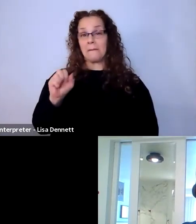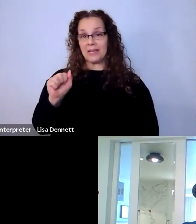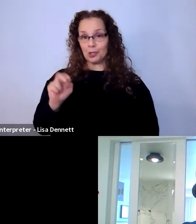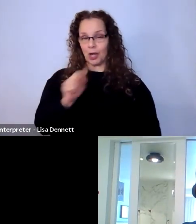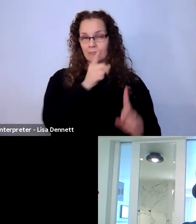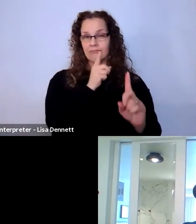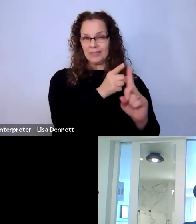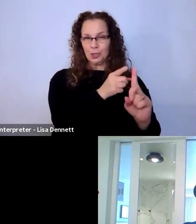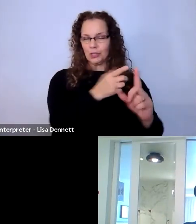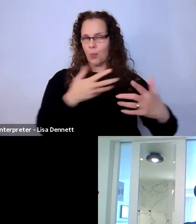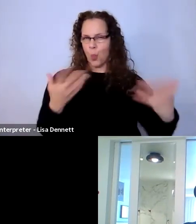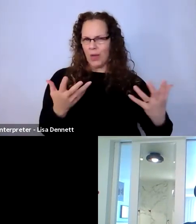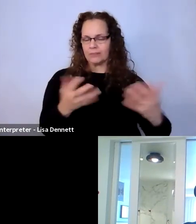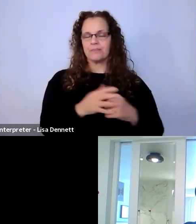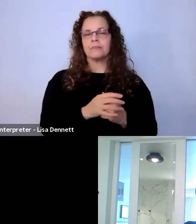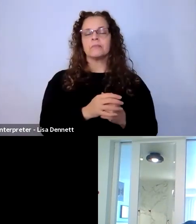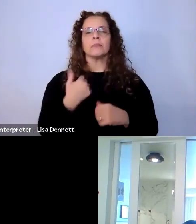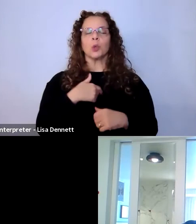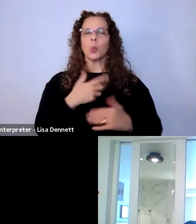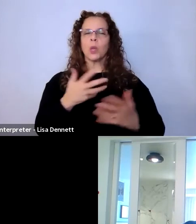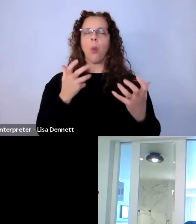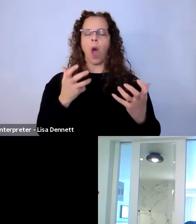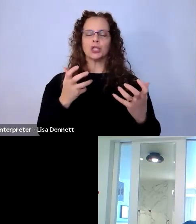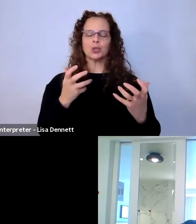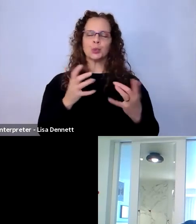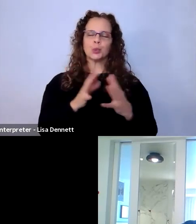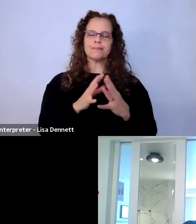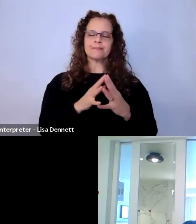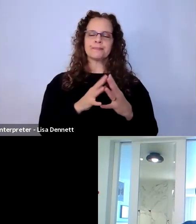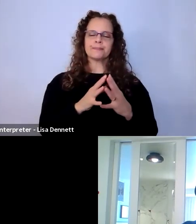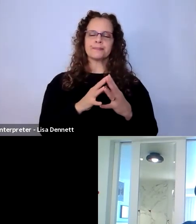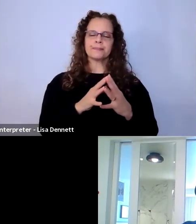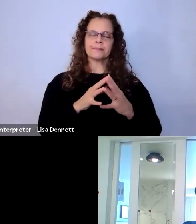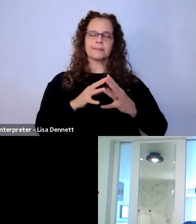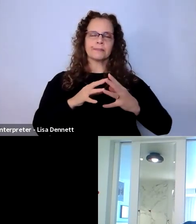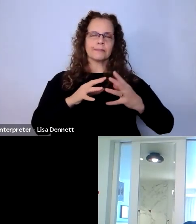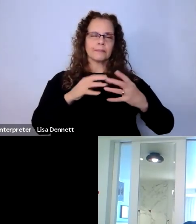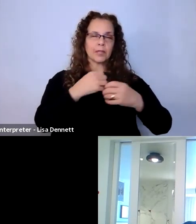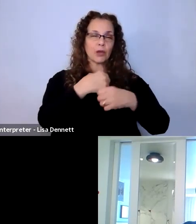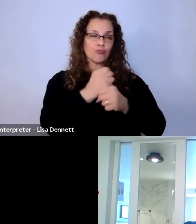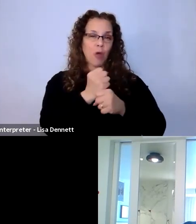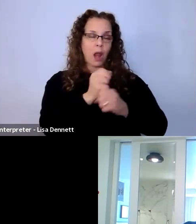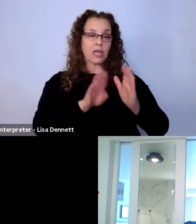is we are looking to disrupt the product development lifecycle for.